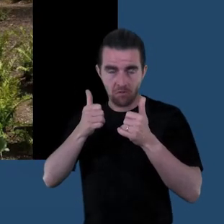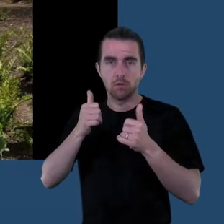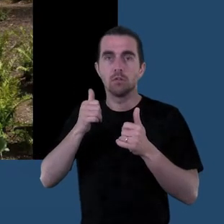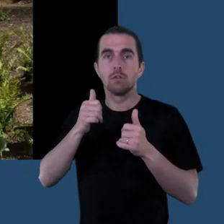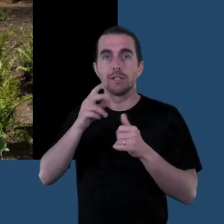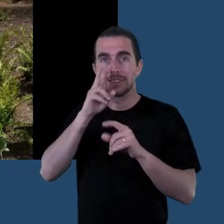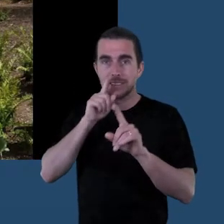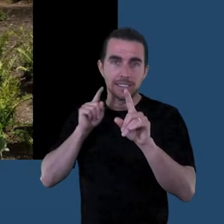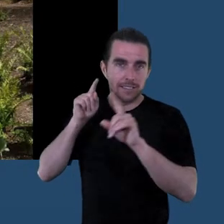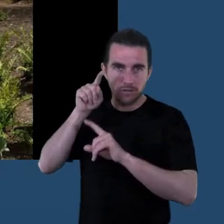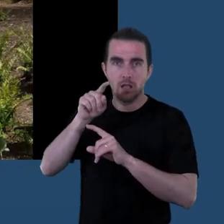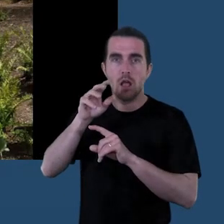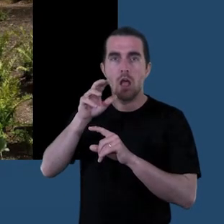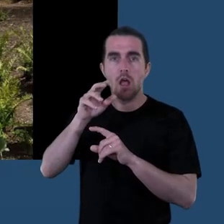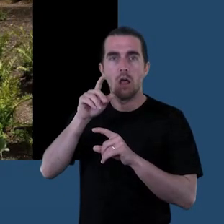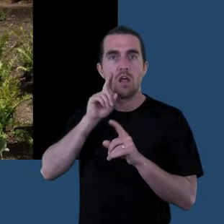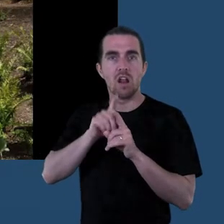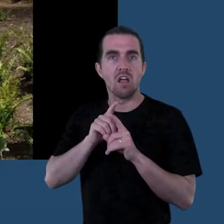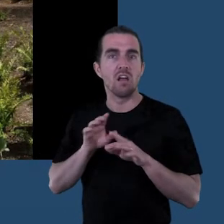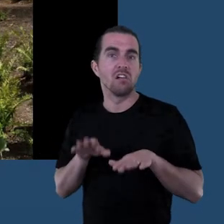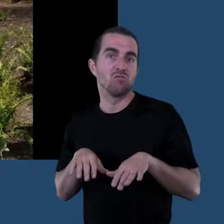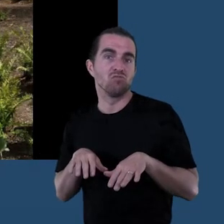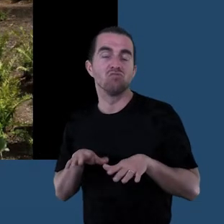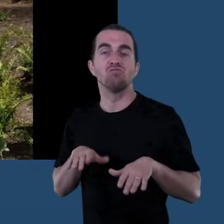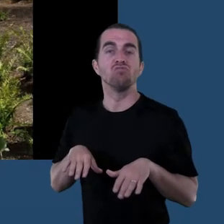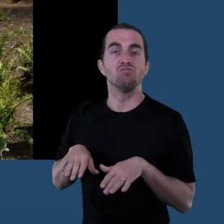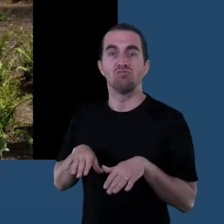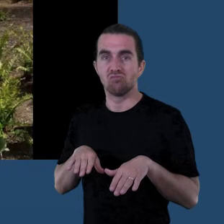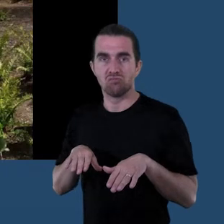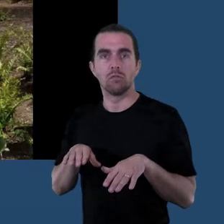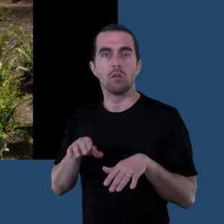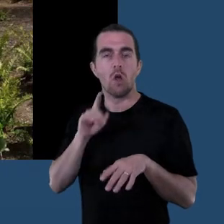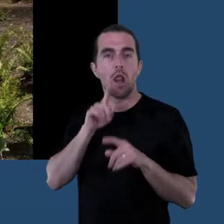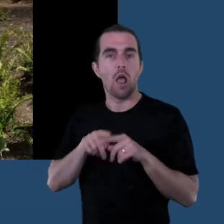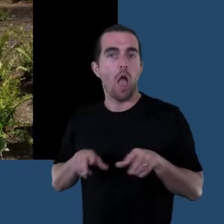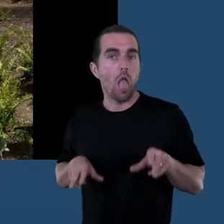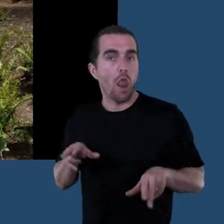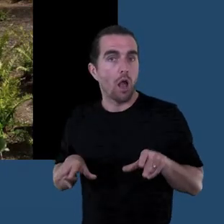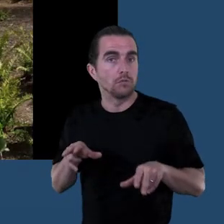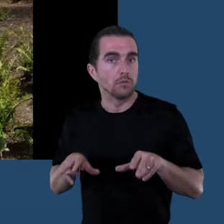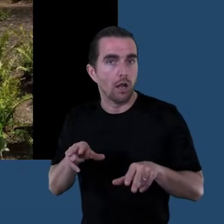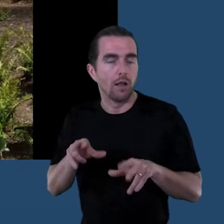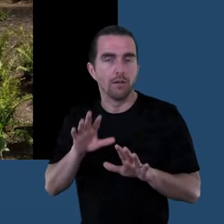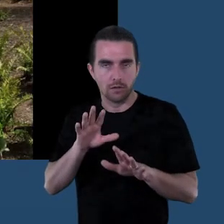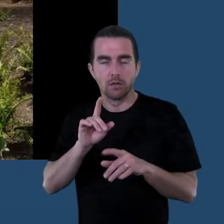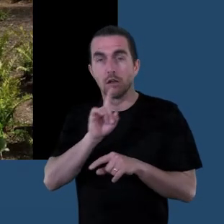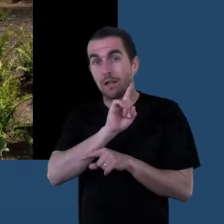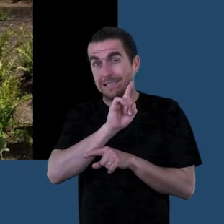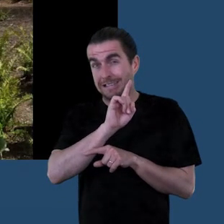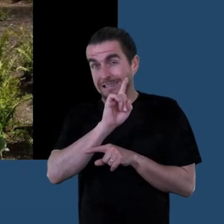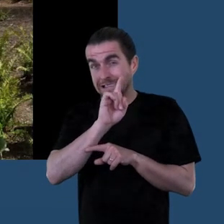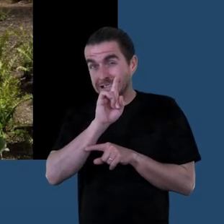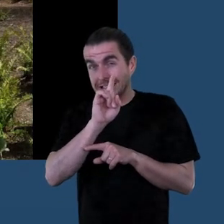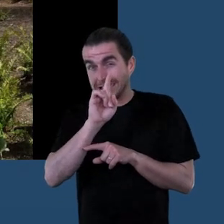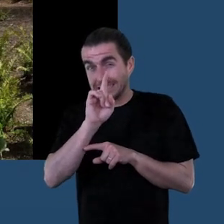And then in the foreground, you've got another one sort of lounging like, lizard-like on a cycad. And that just reflects in fact